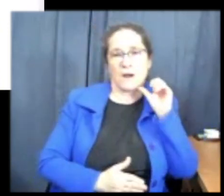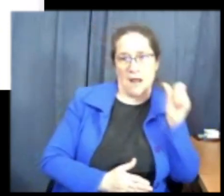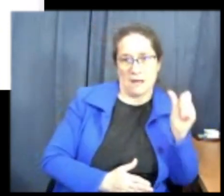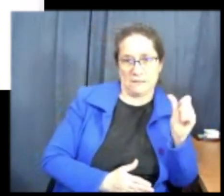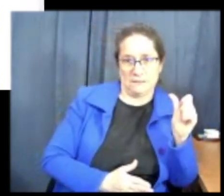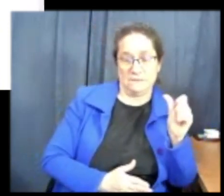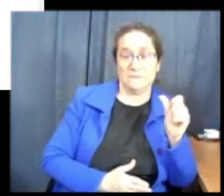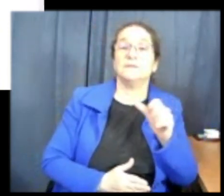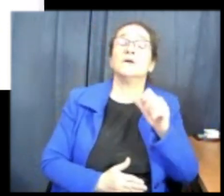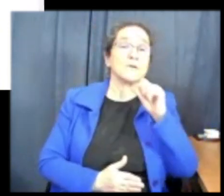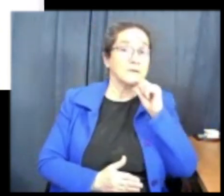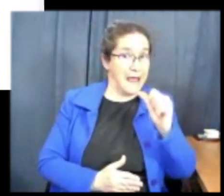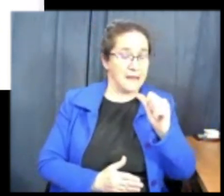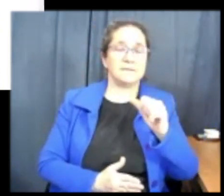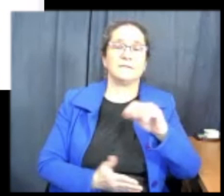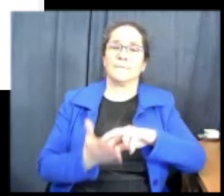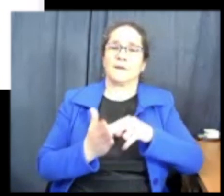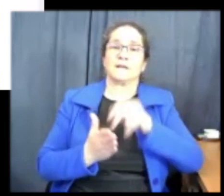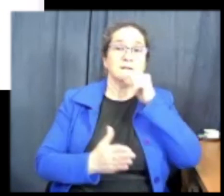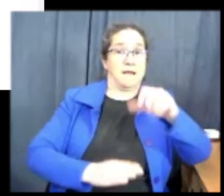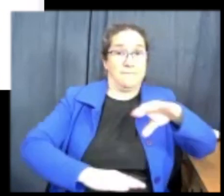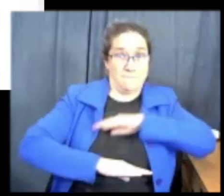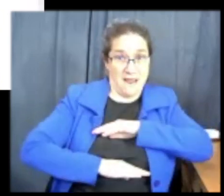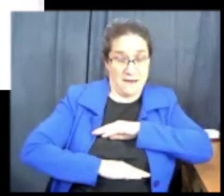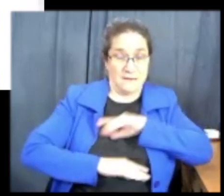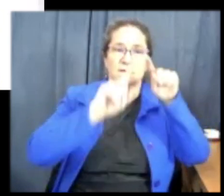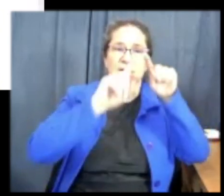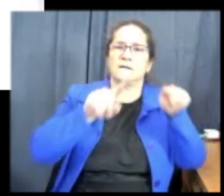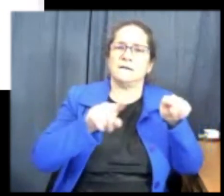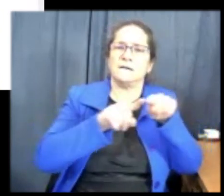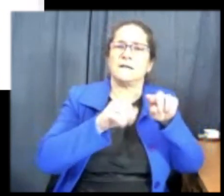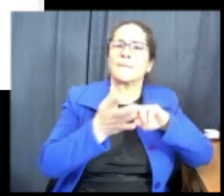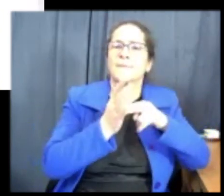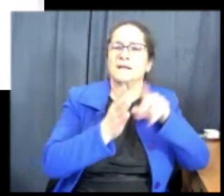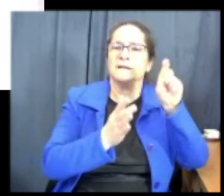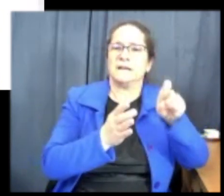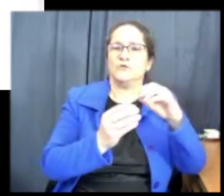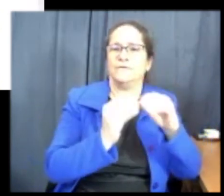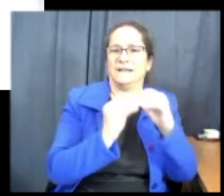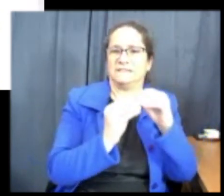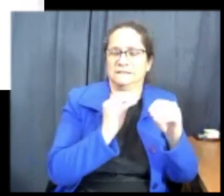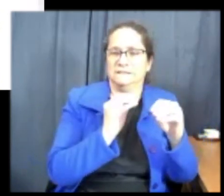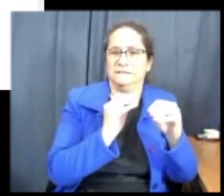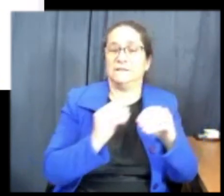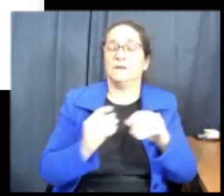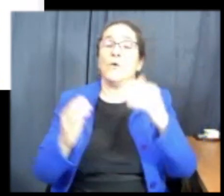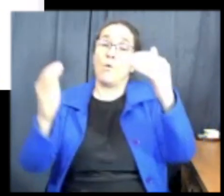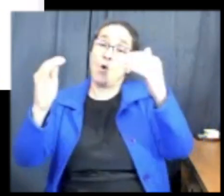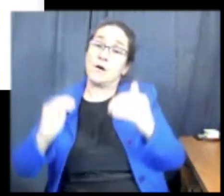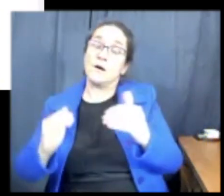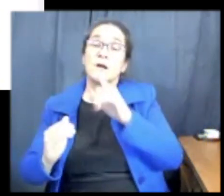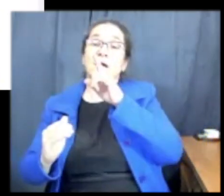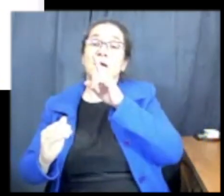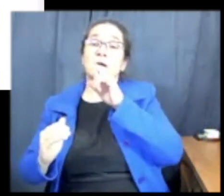and the triangle means that they have corrective action or they have not met, which means they. Did not meet the indicator, but they do not